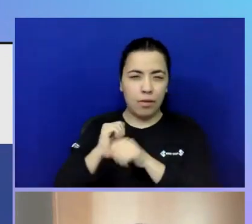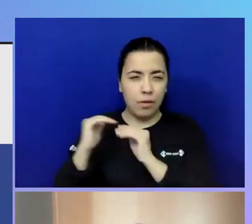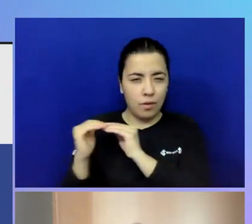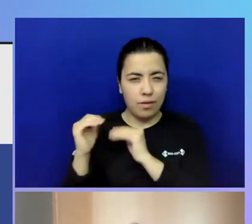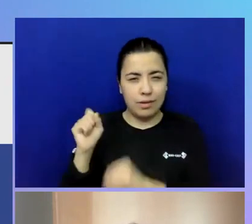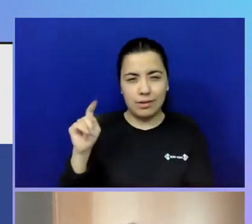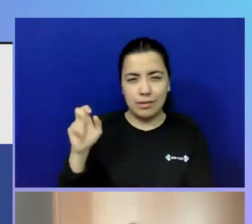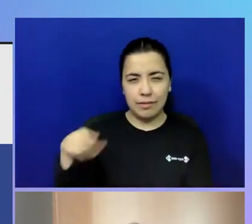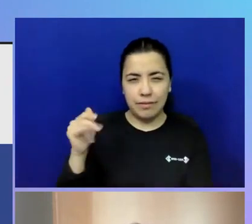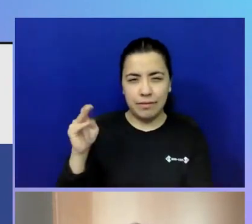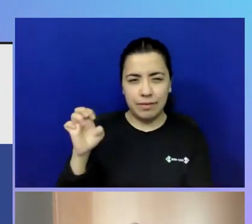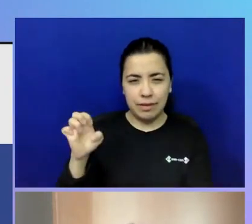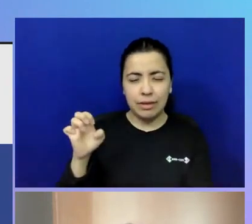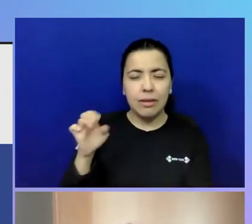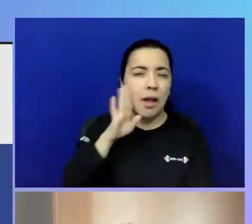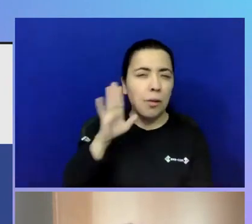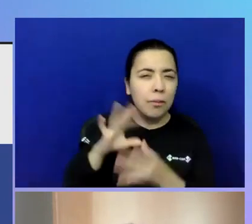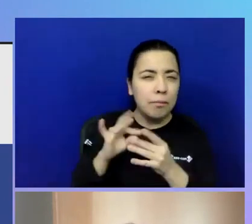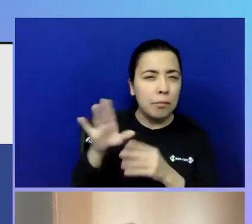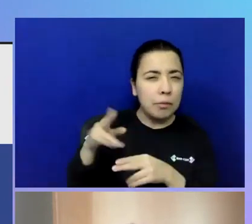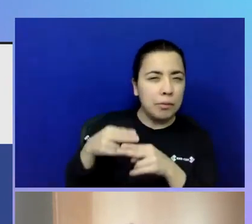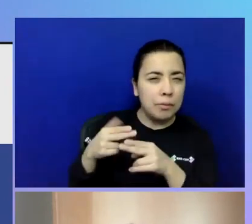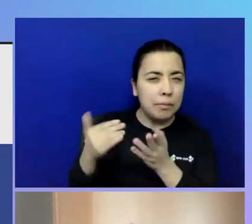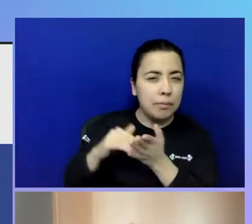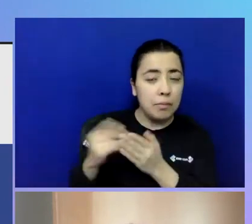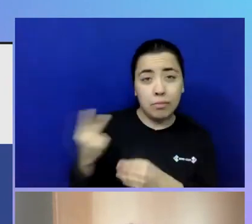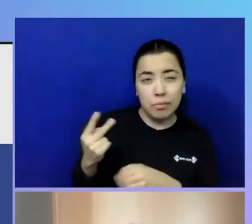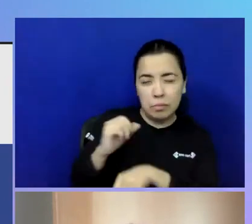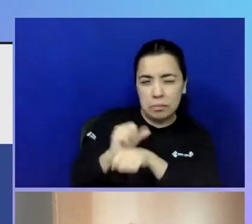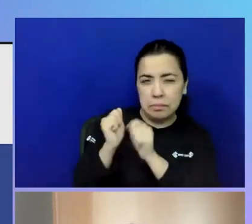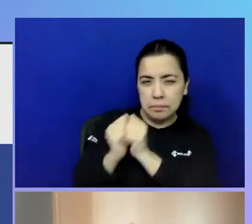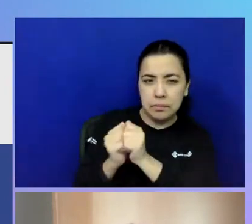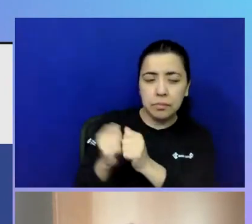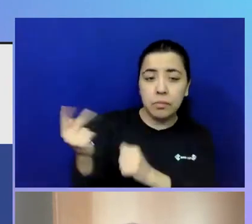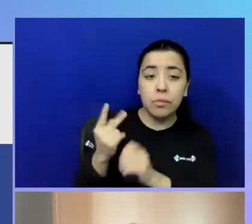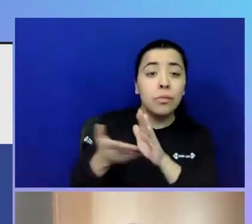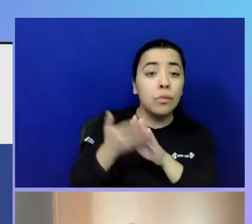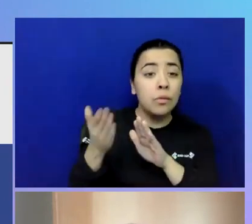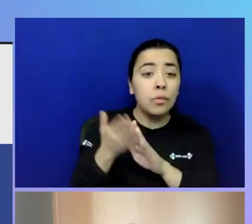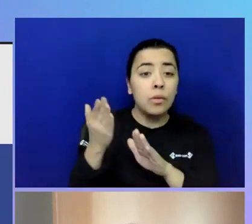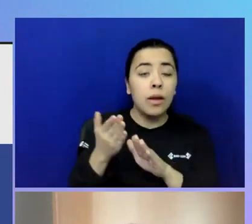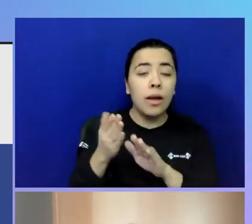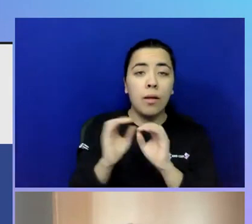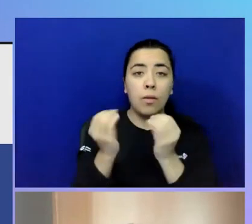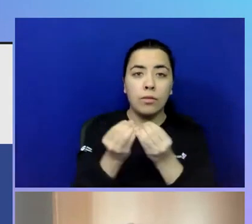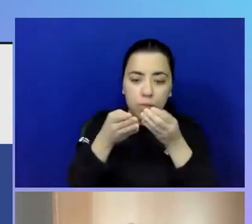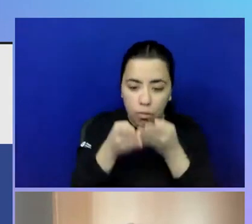couple times during this presentation. Um we ran organization wide accessibility trainings to ensure everyone,